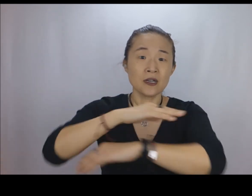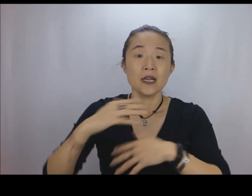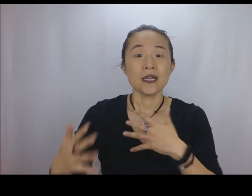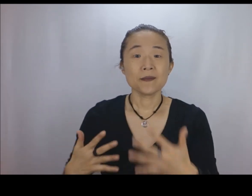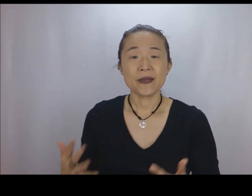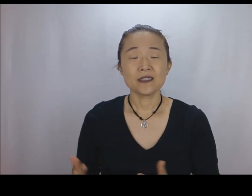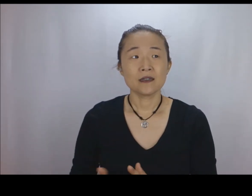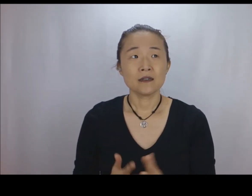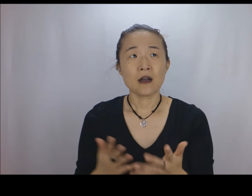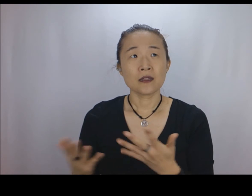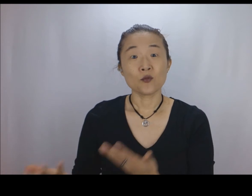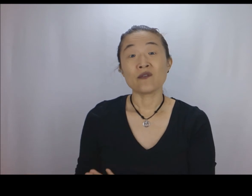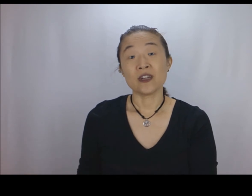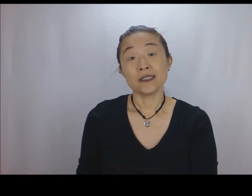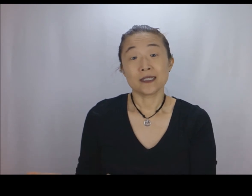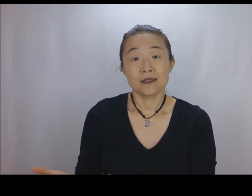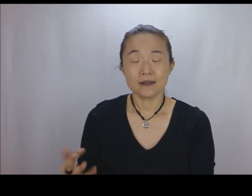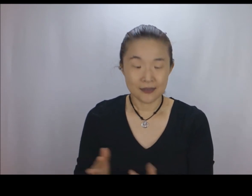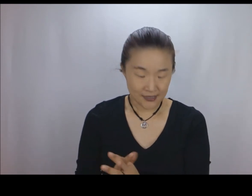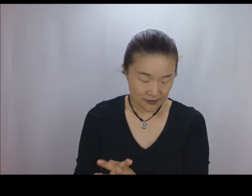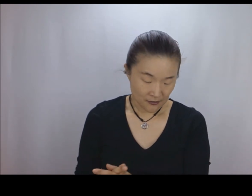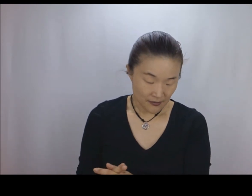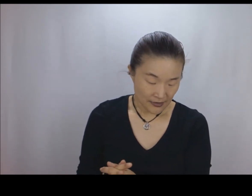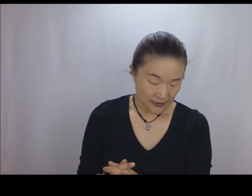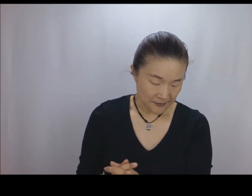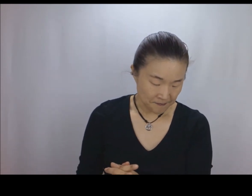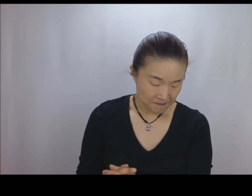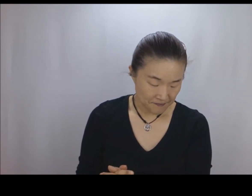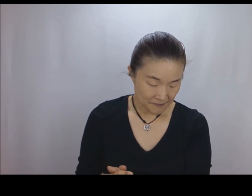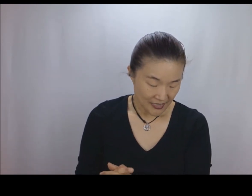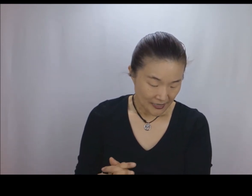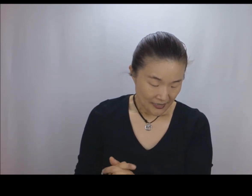it depends on on the reference so